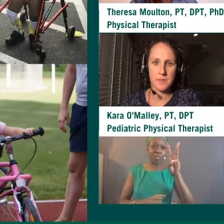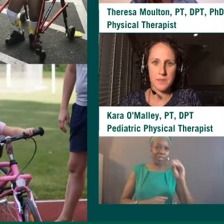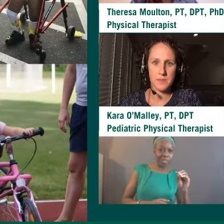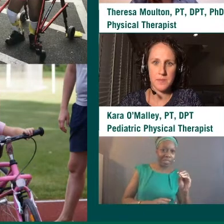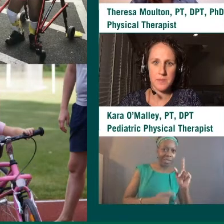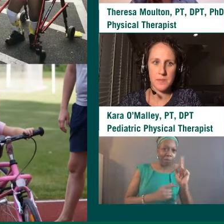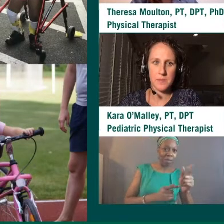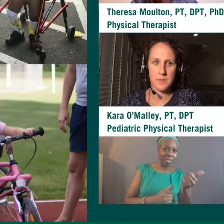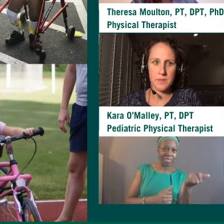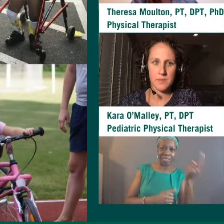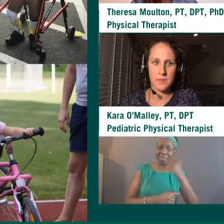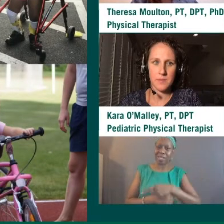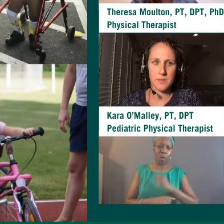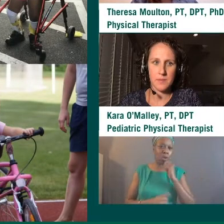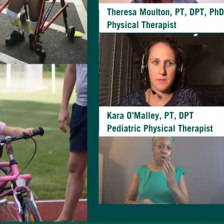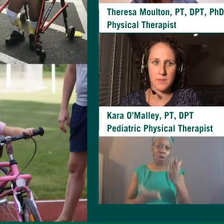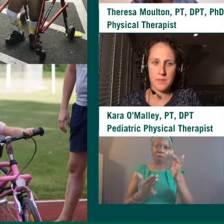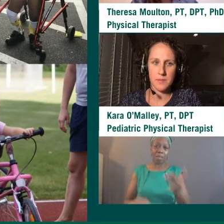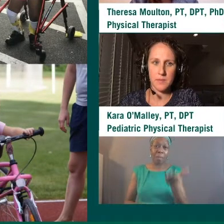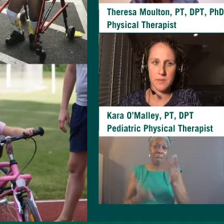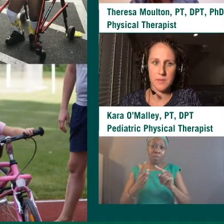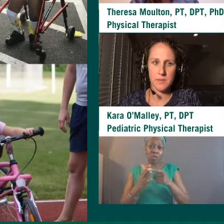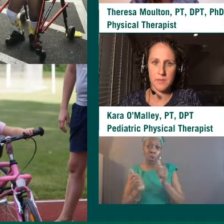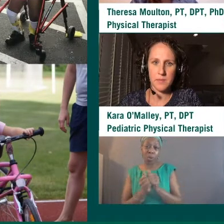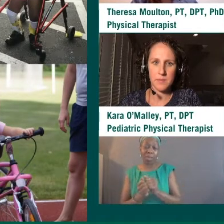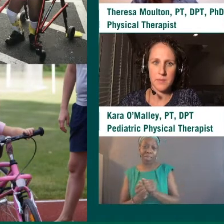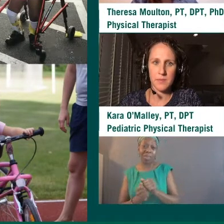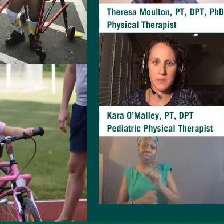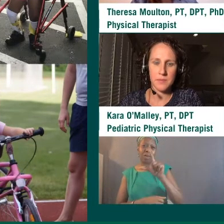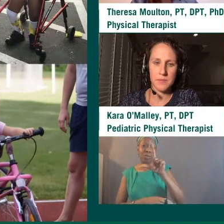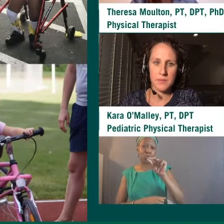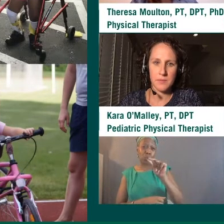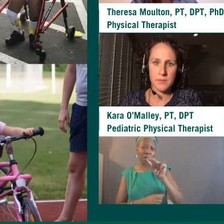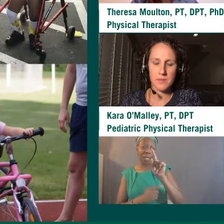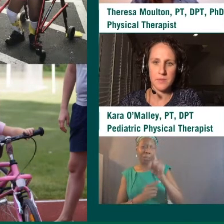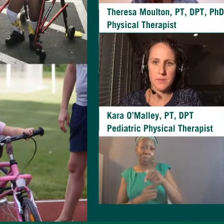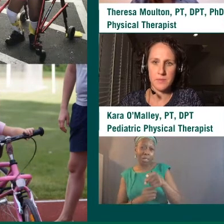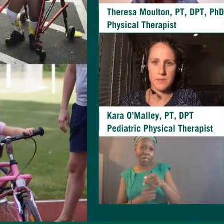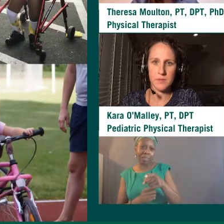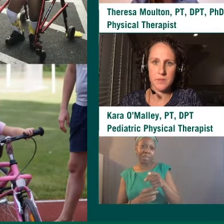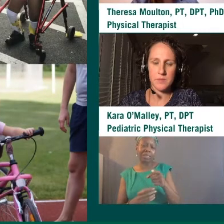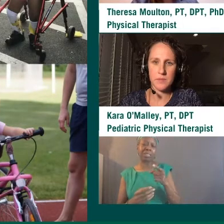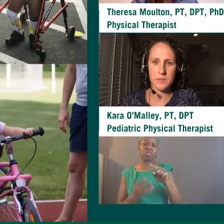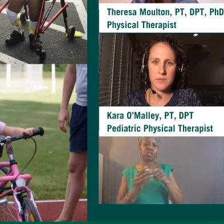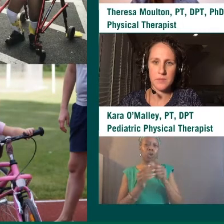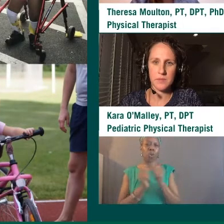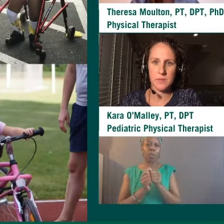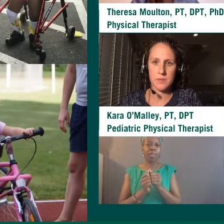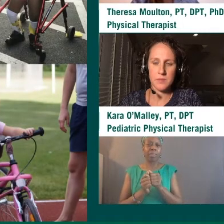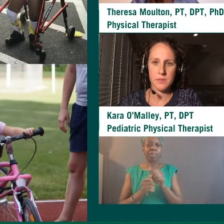and thinking about more of the moderate kinds of activities that involve pretty big movements